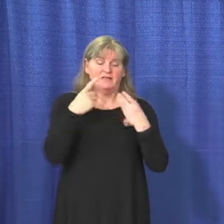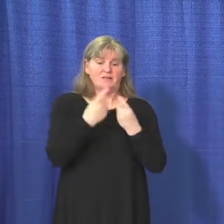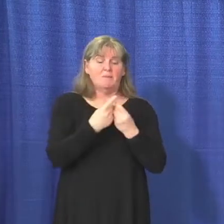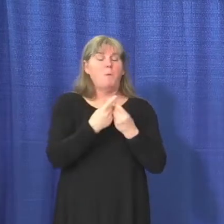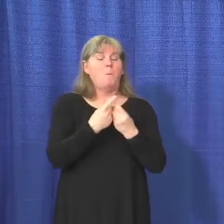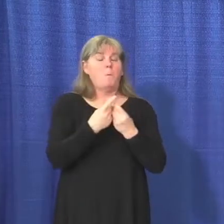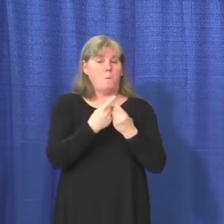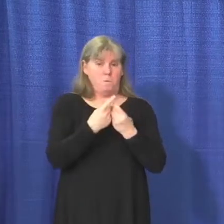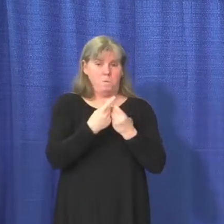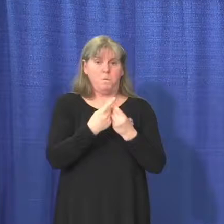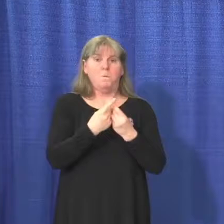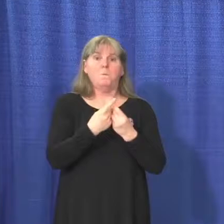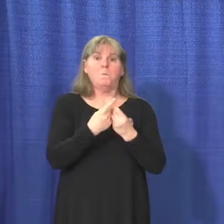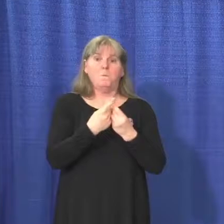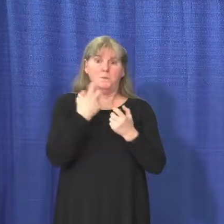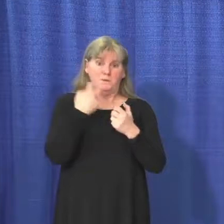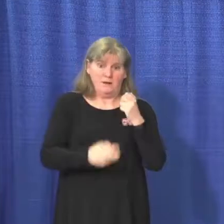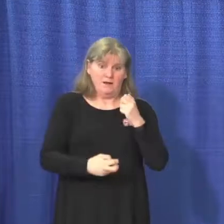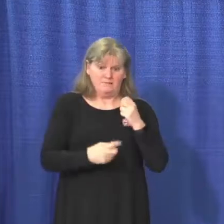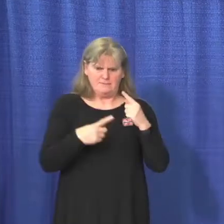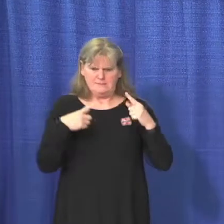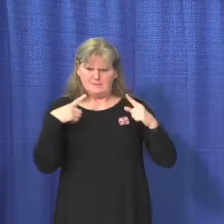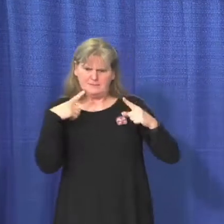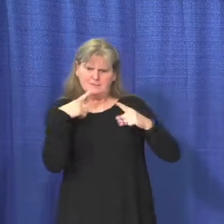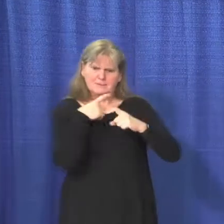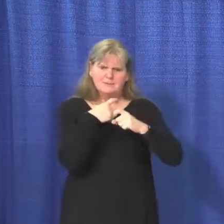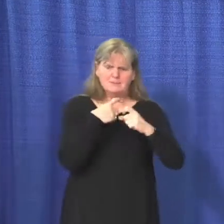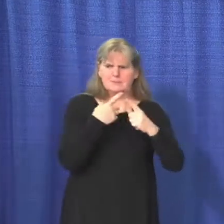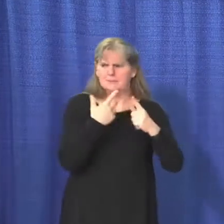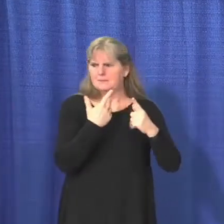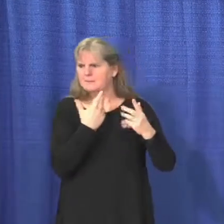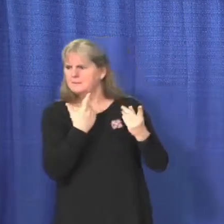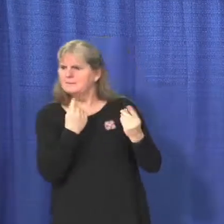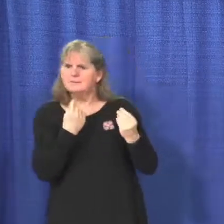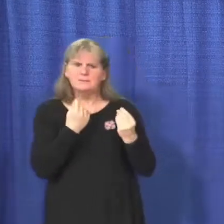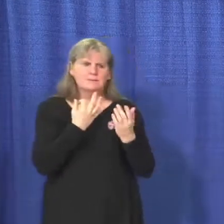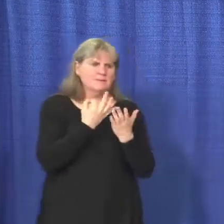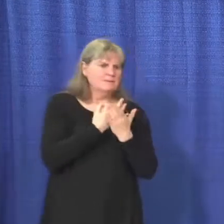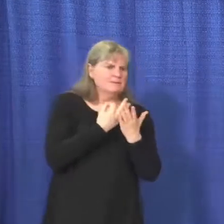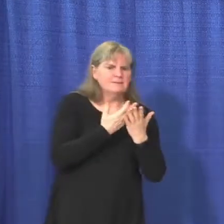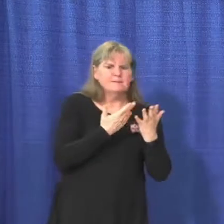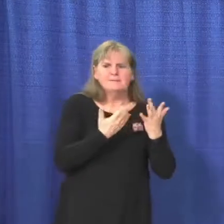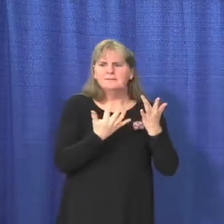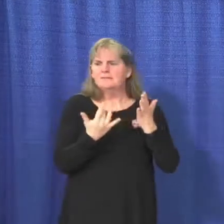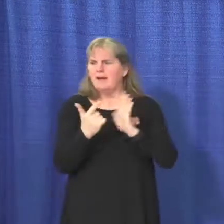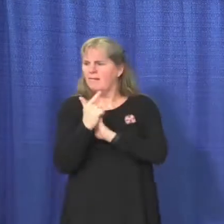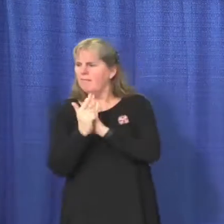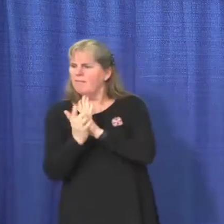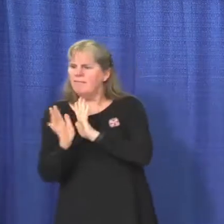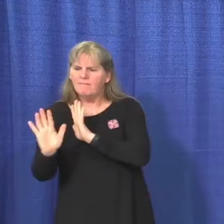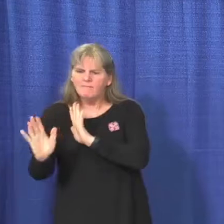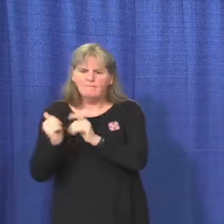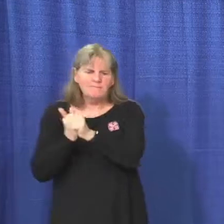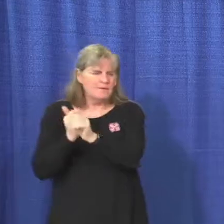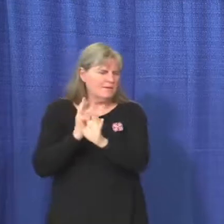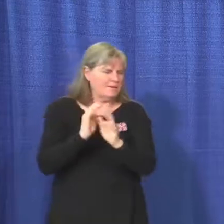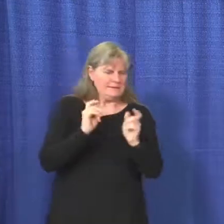parameters over financial acts and to be able to pivot and adjust.